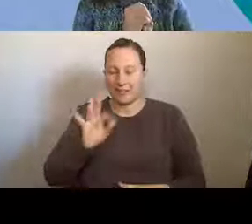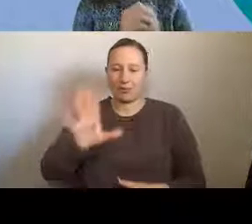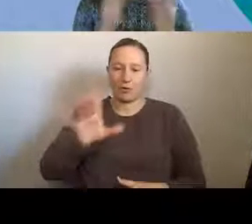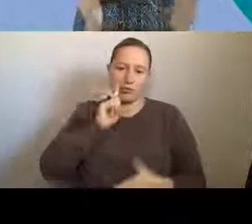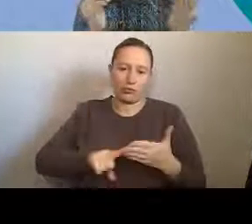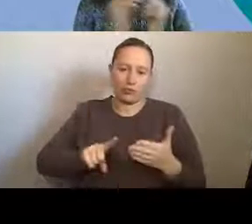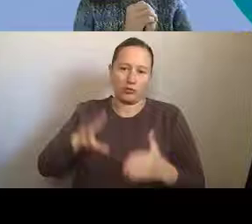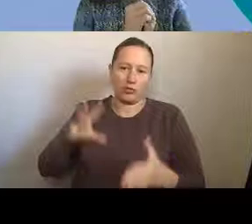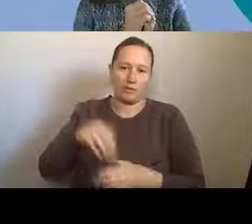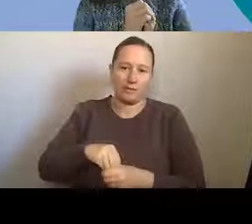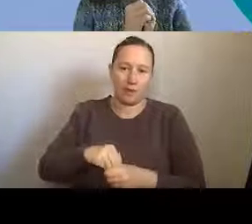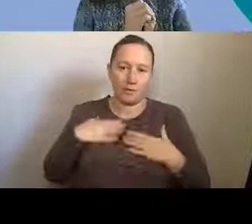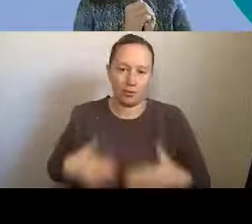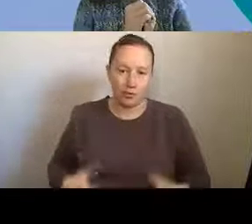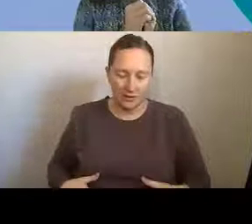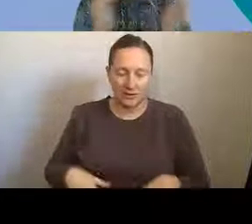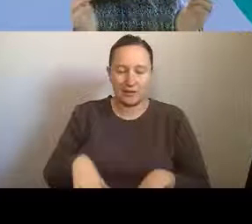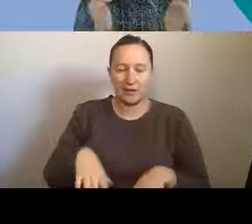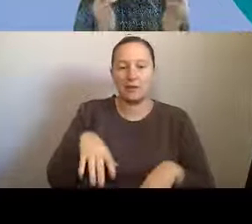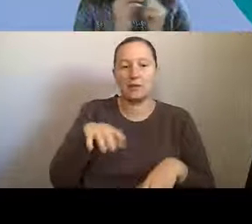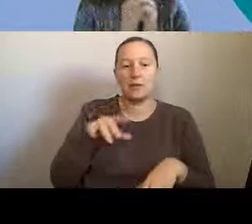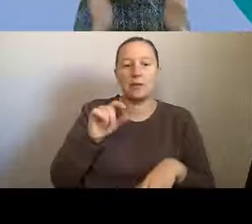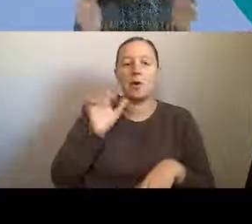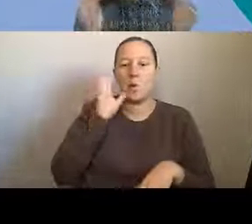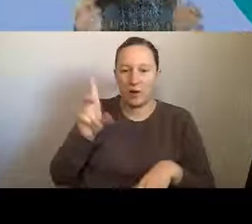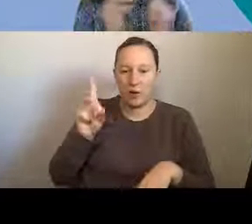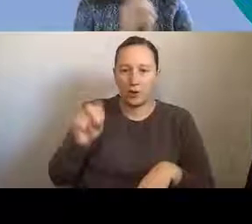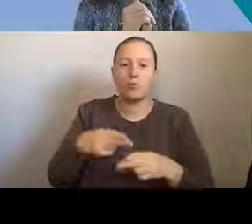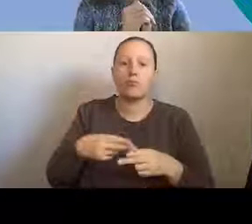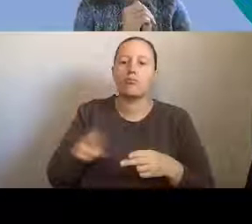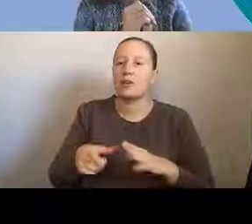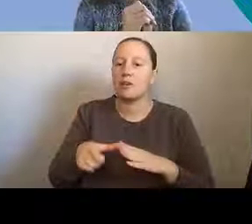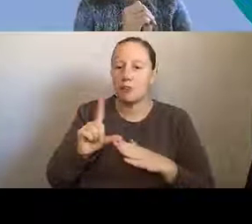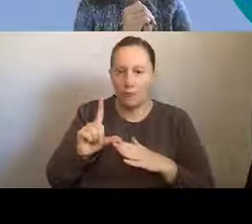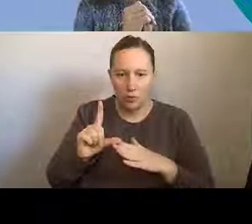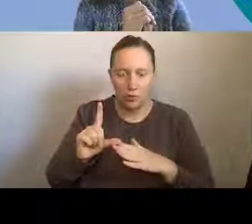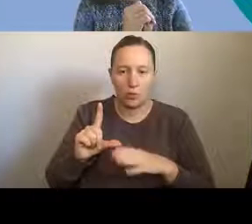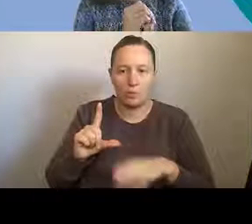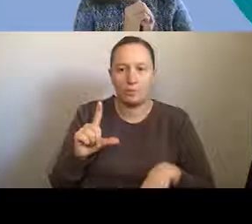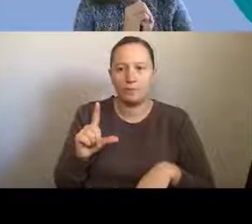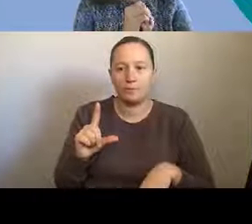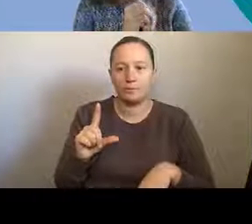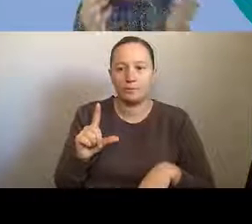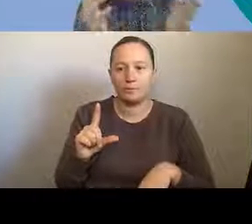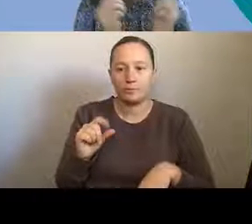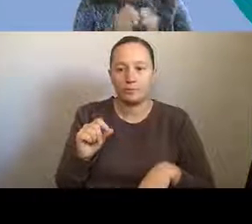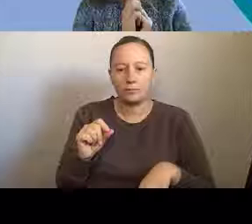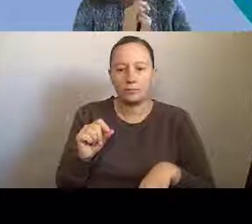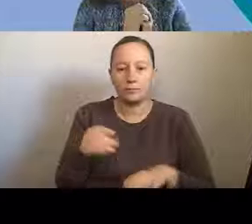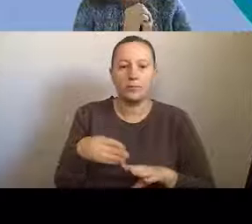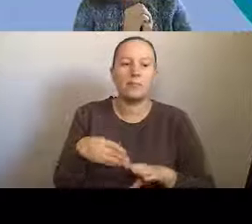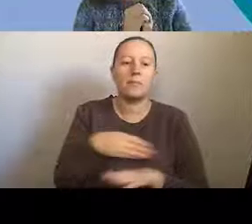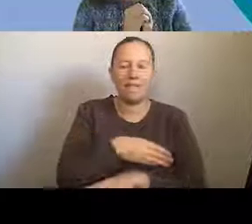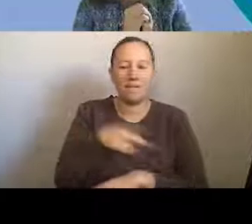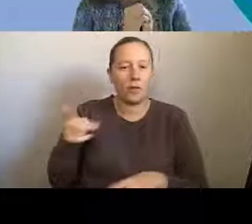And so they will do a review of that as well before they make their decisions.